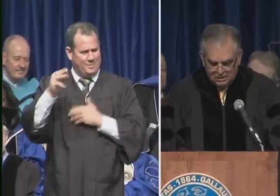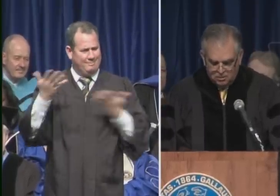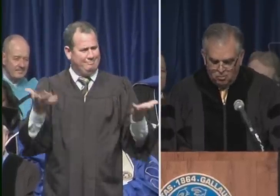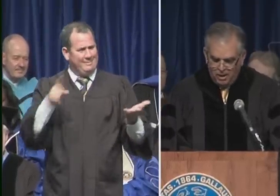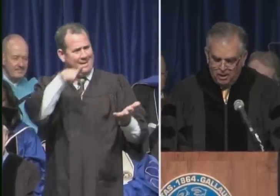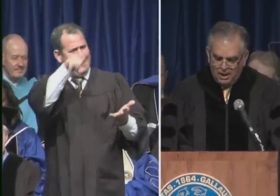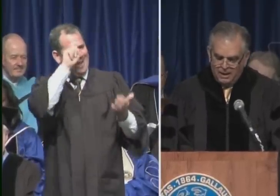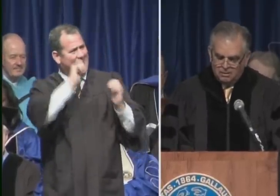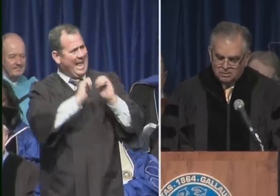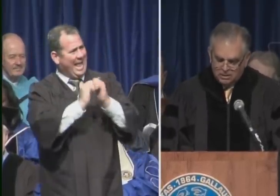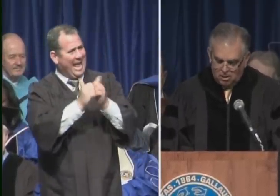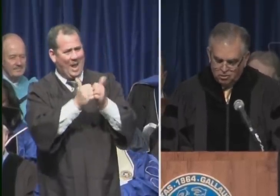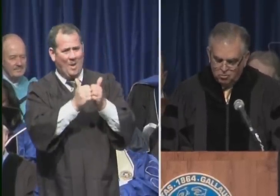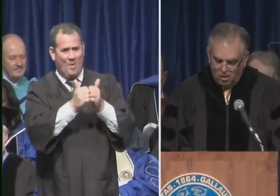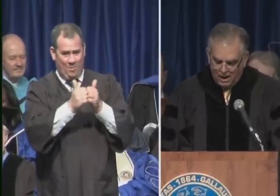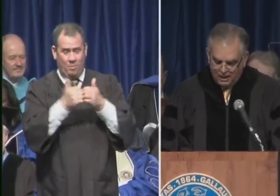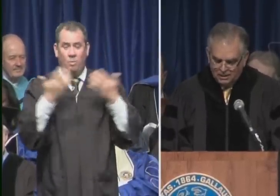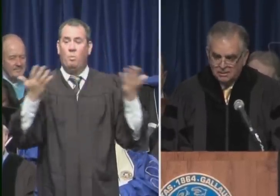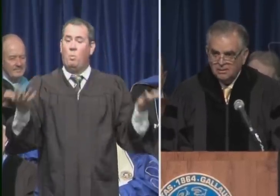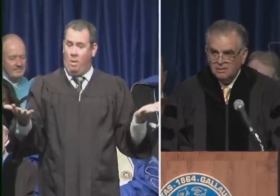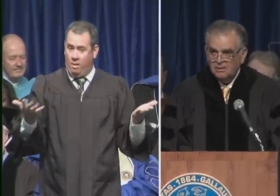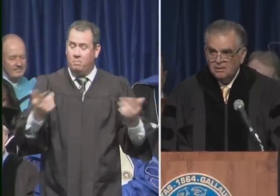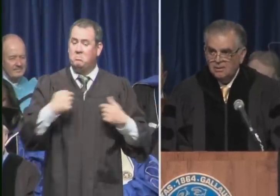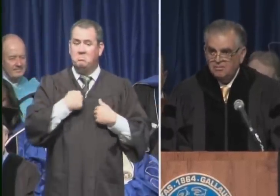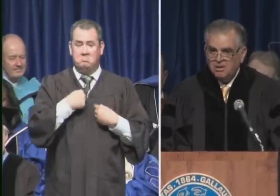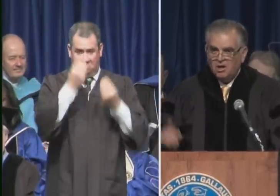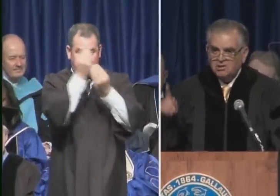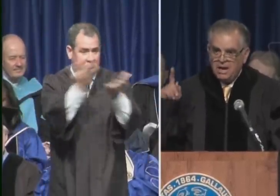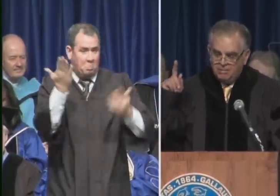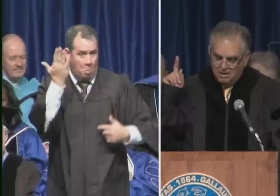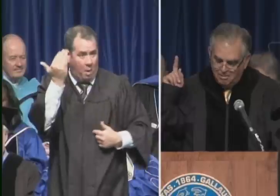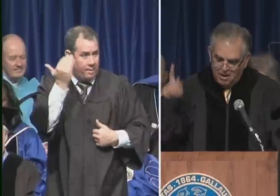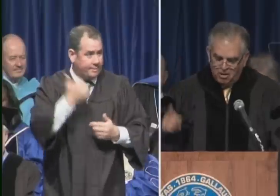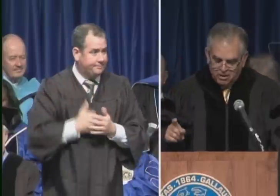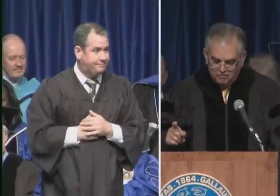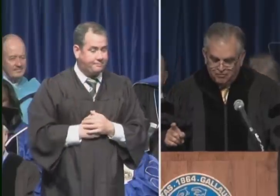Well, I'll tell you why: Because I'm an American first